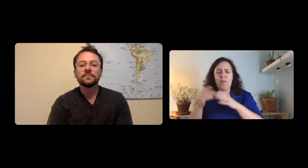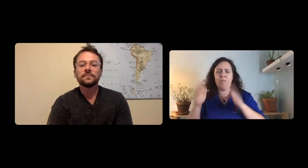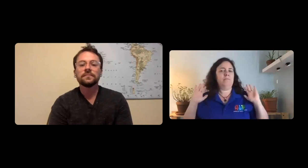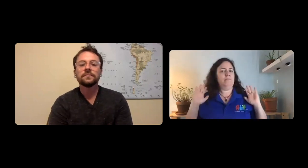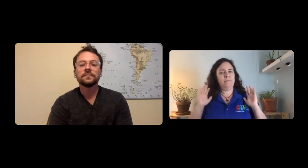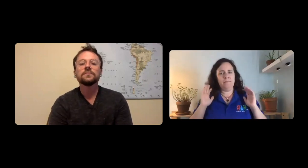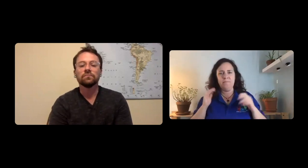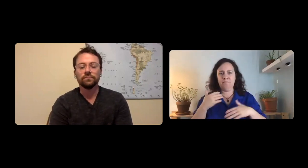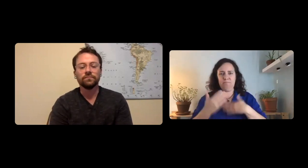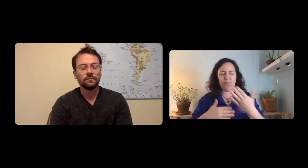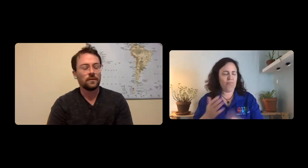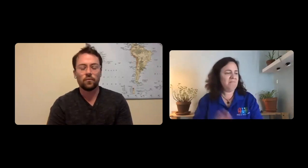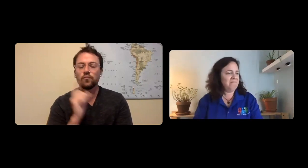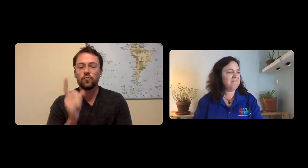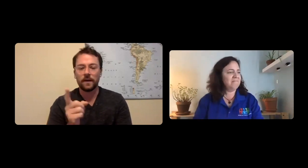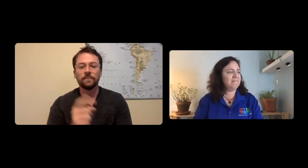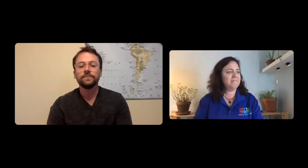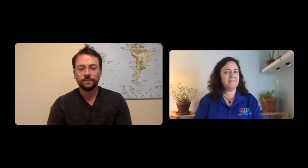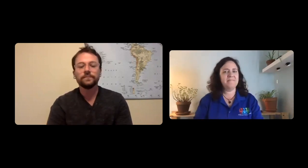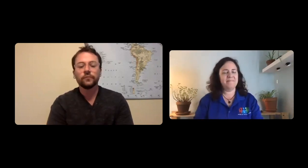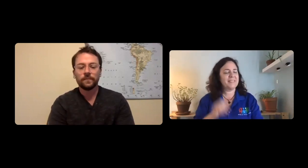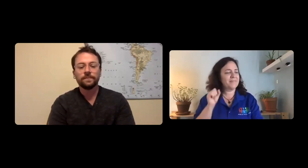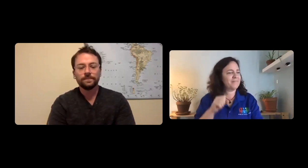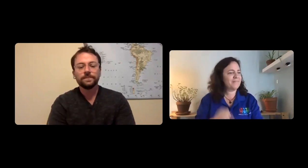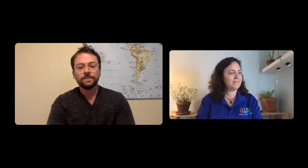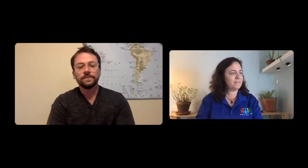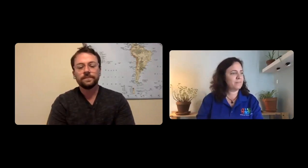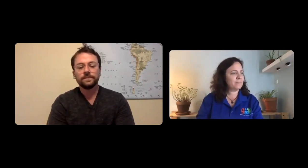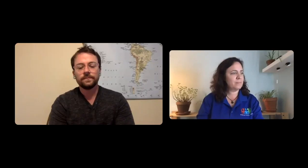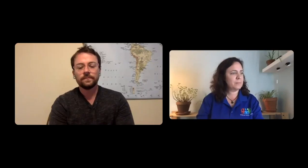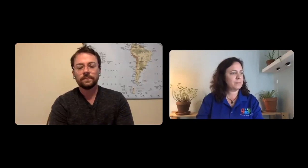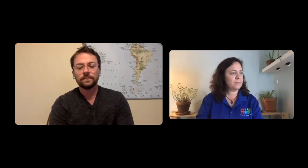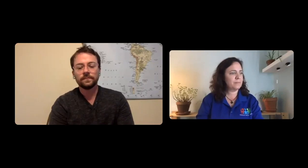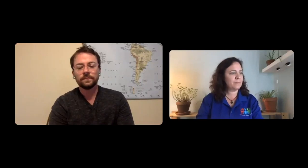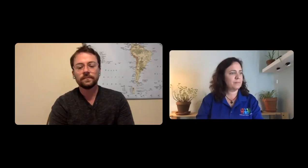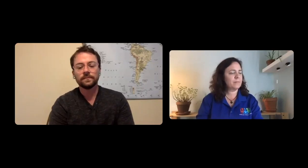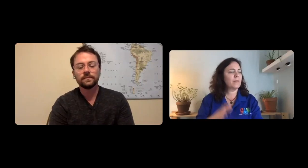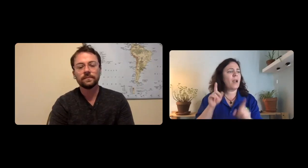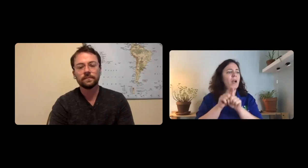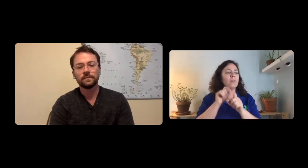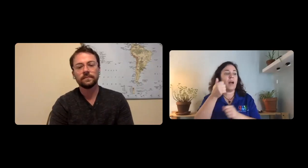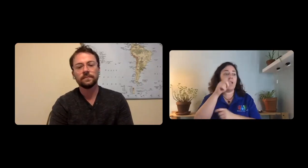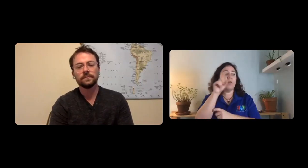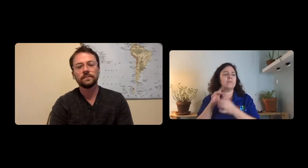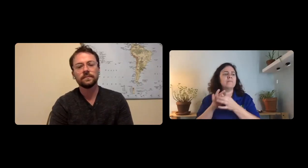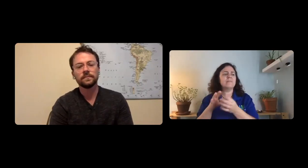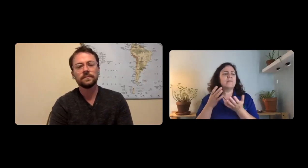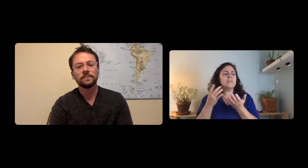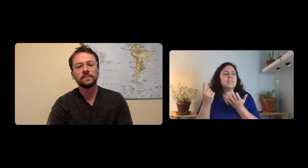on Google, on YouTube, or you can ask in a more general way of your trans SPRENDZ. friends.